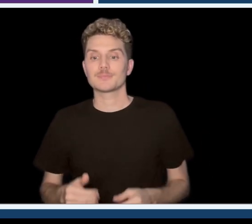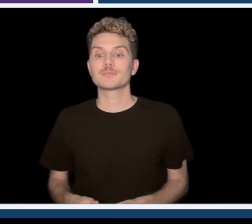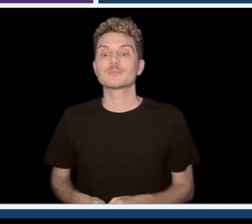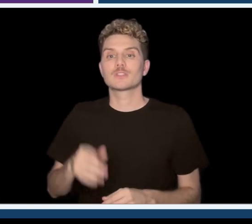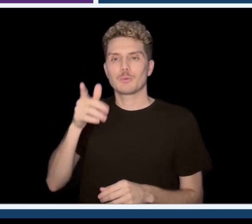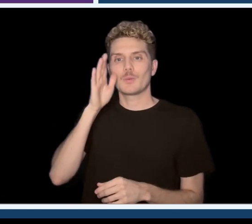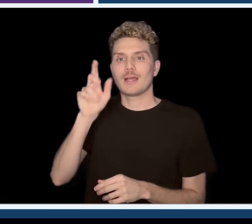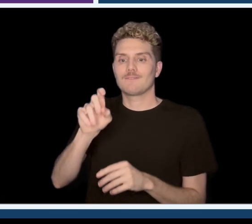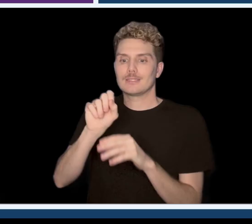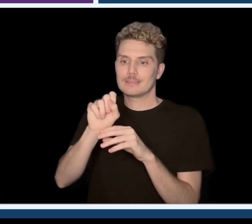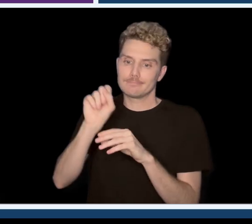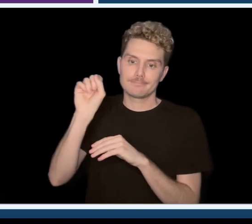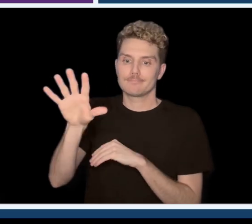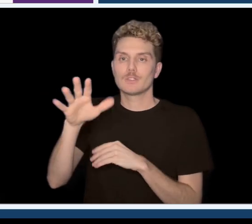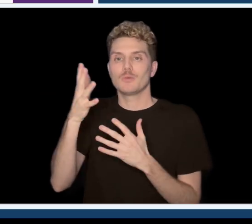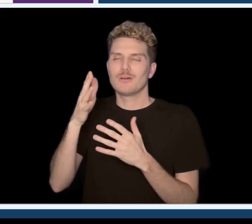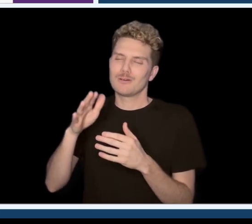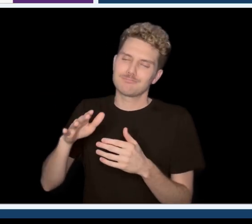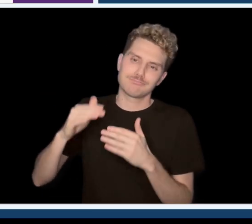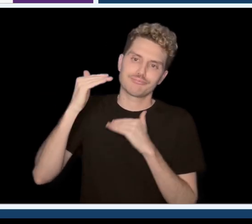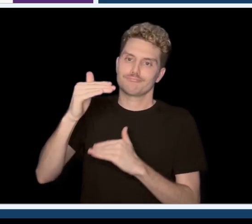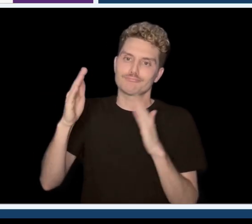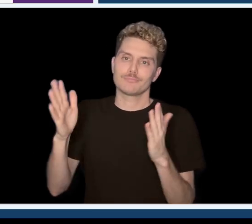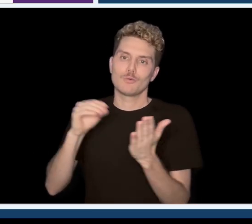You will need to submit a full psychological report,